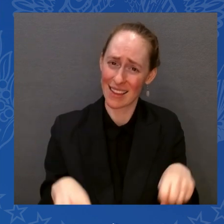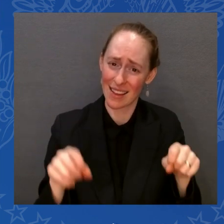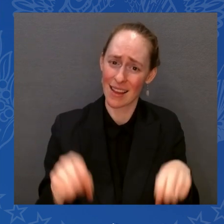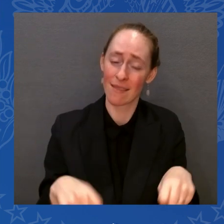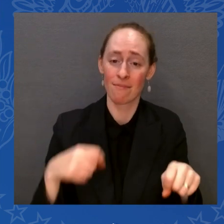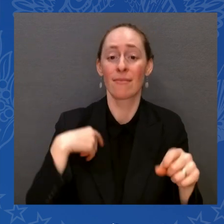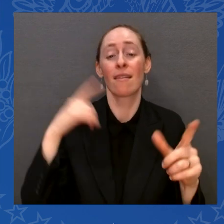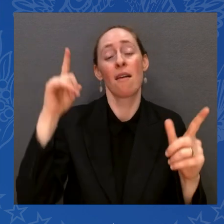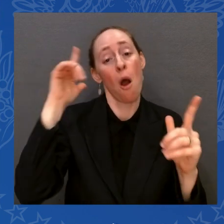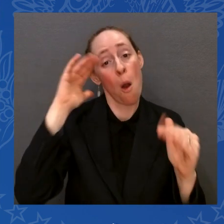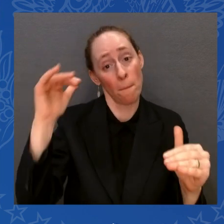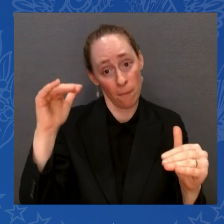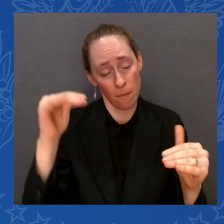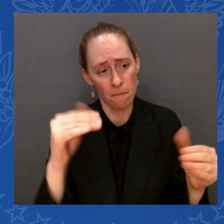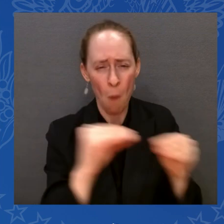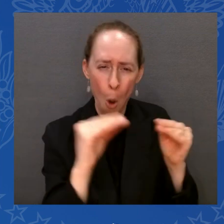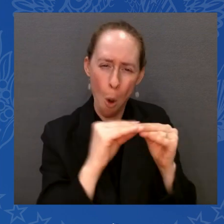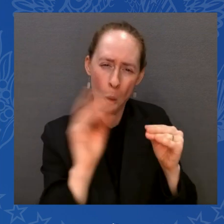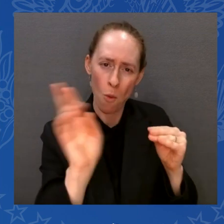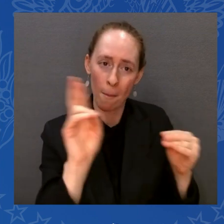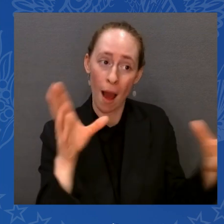And God bless you all. And may God protect our troops.